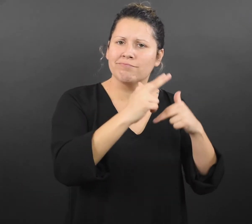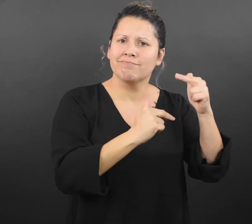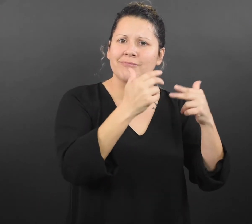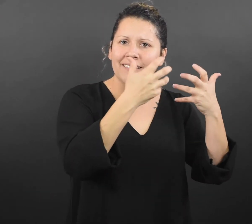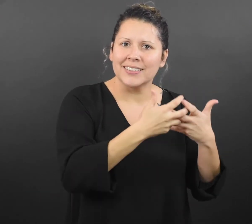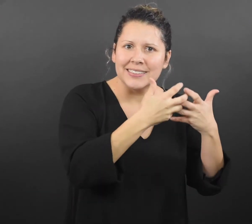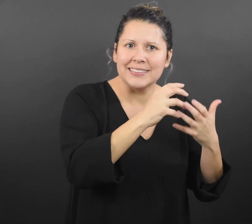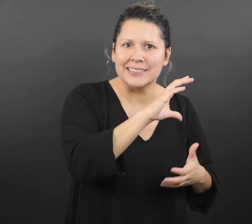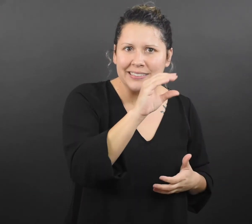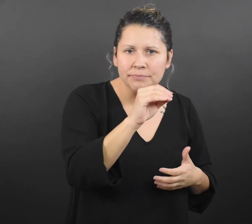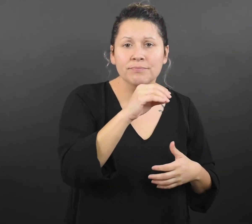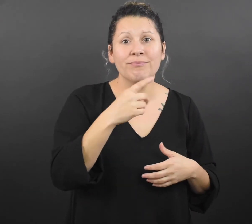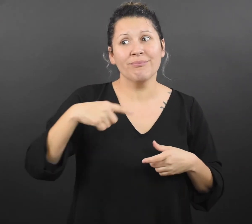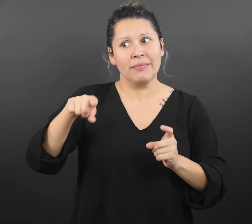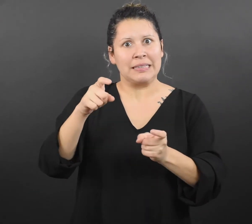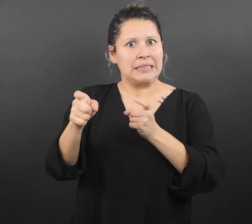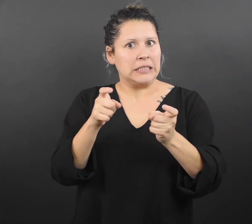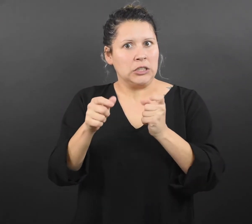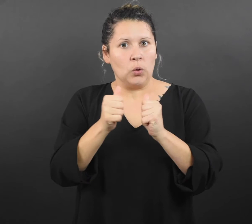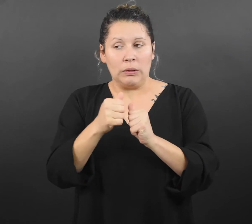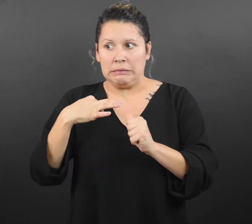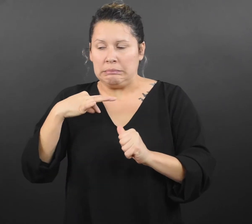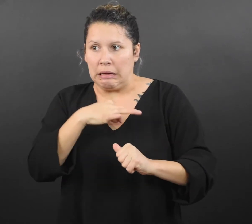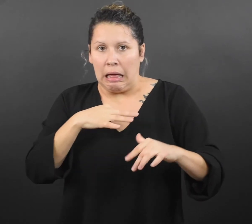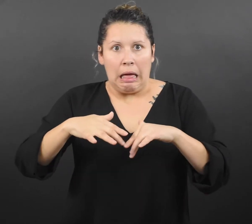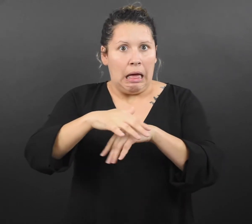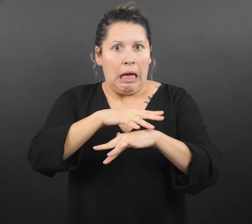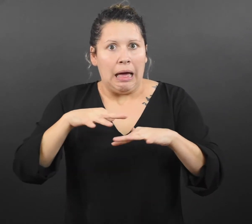as they deal with staffing and bed shortages during this case surge.